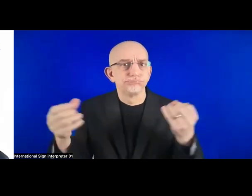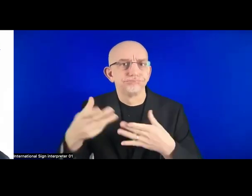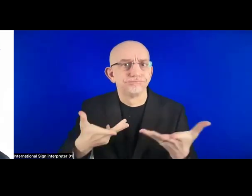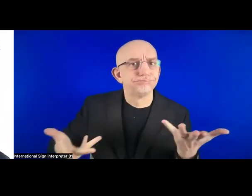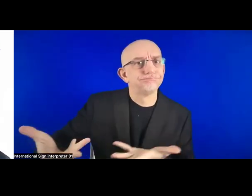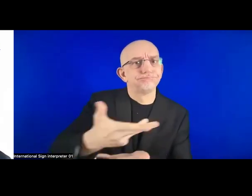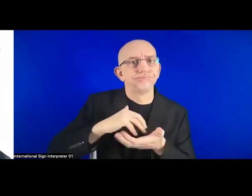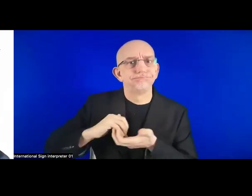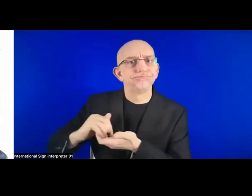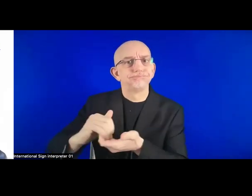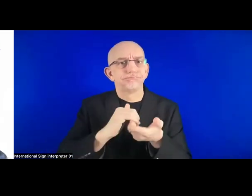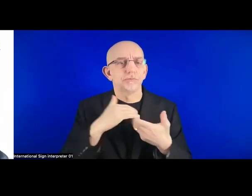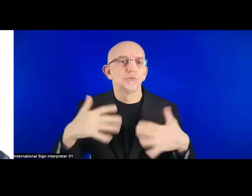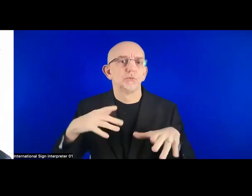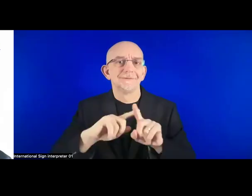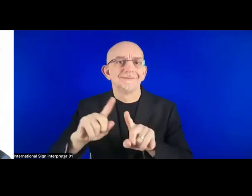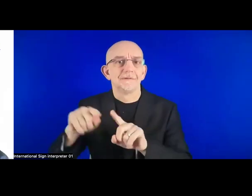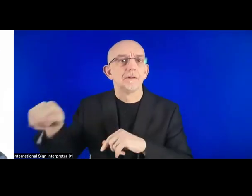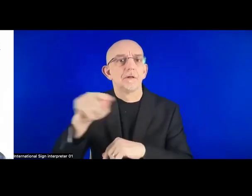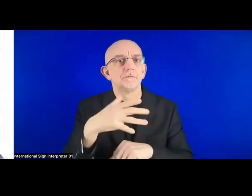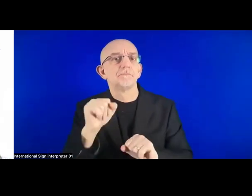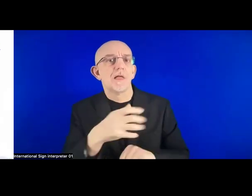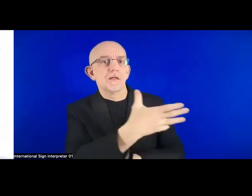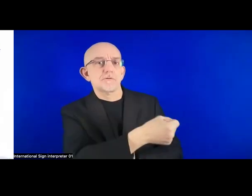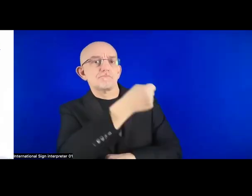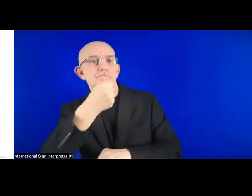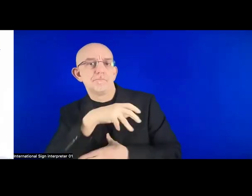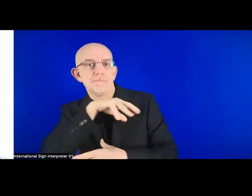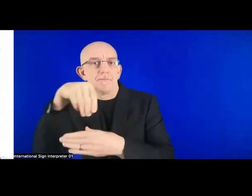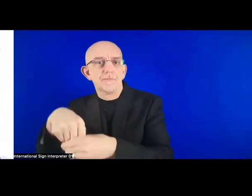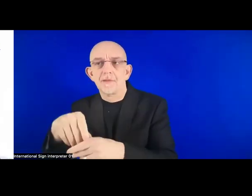research skills in another arena with one of our partner academic organisations.